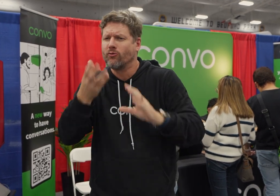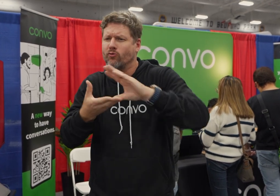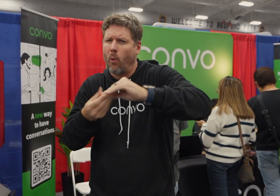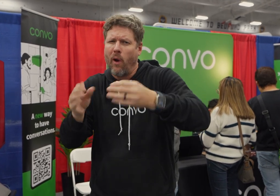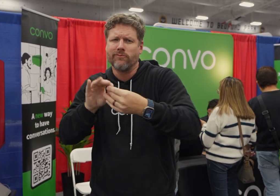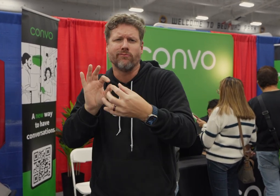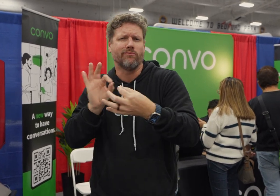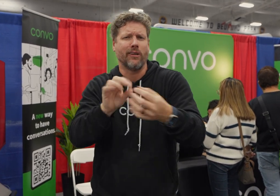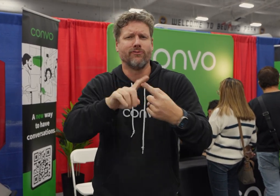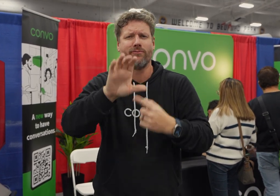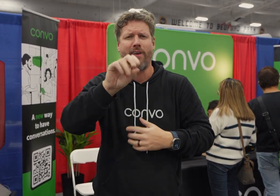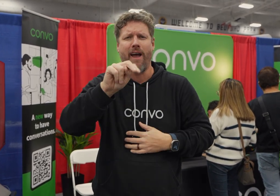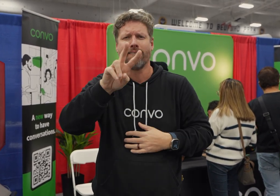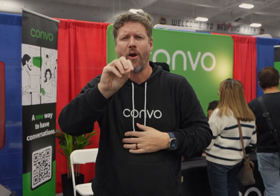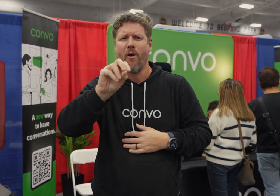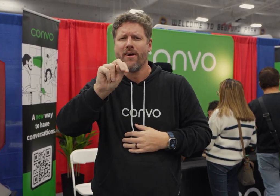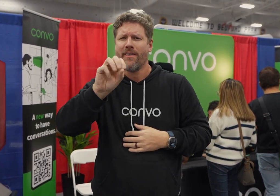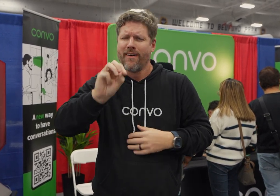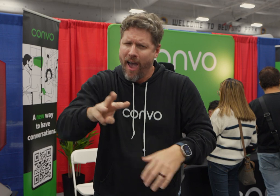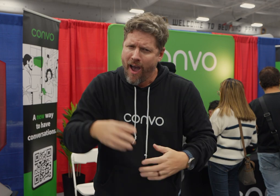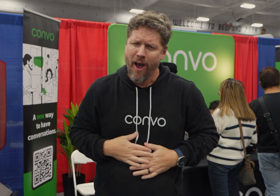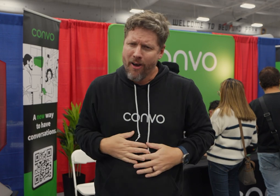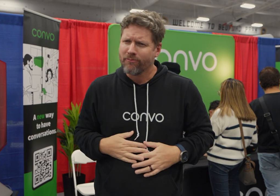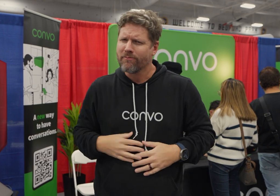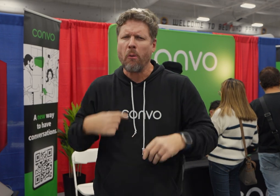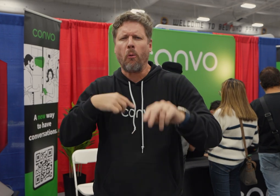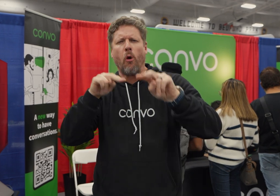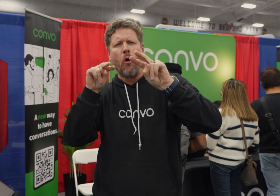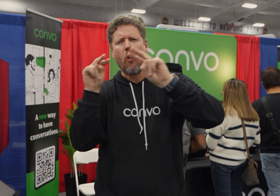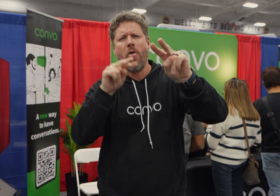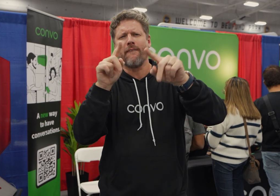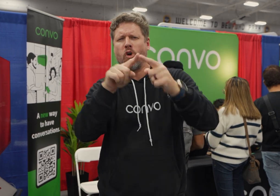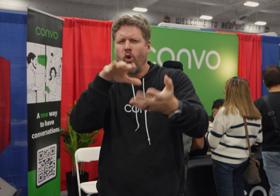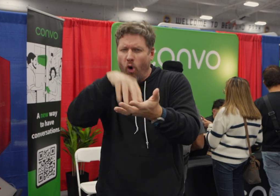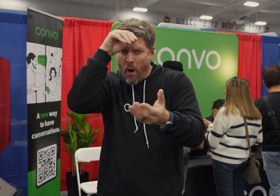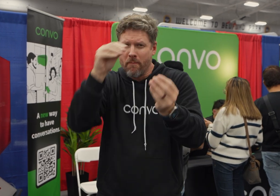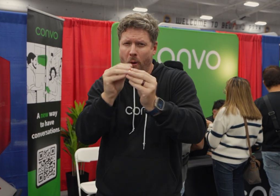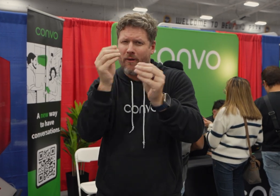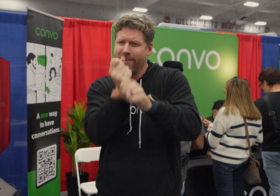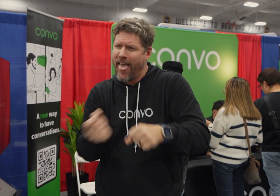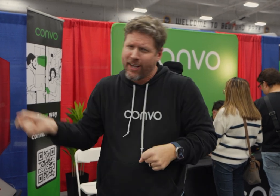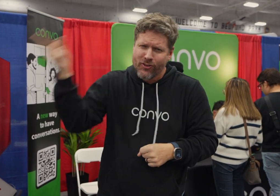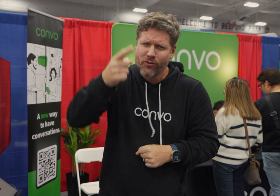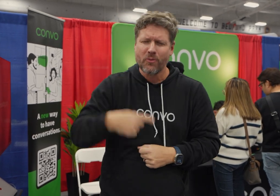and their stories relating to Convo Now. We look forward to learning even more next year,